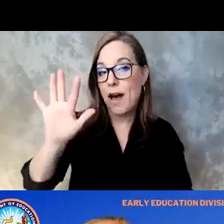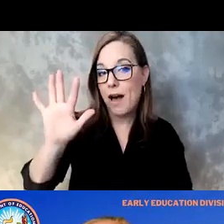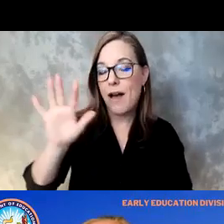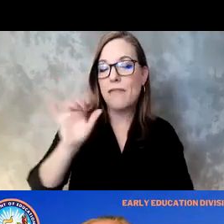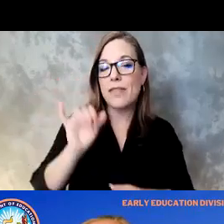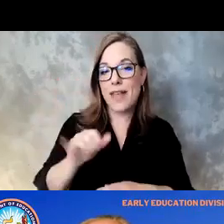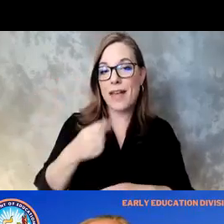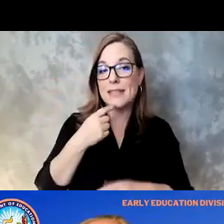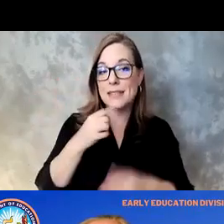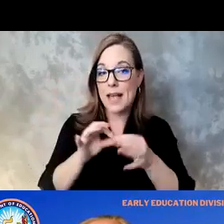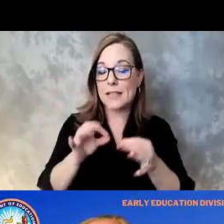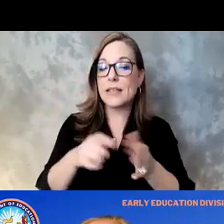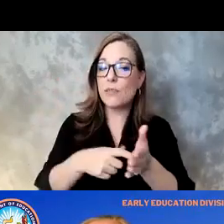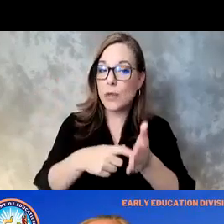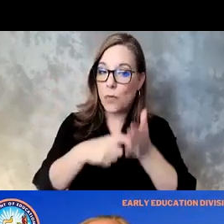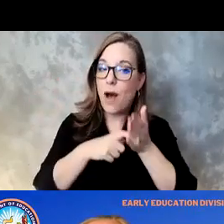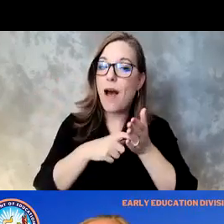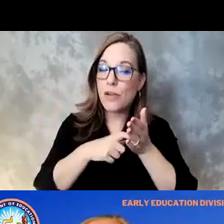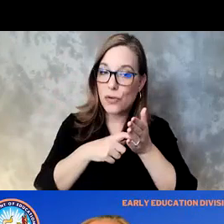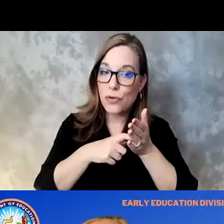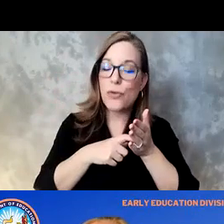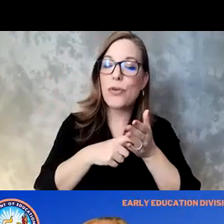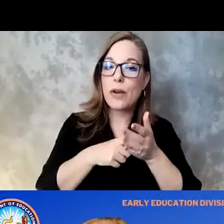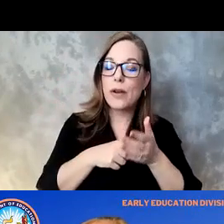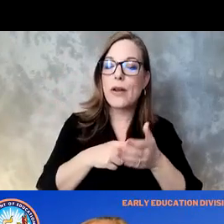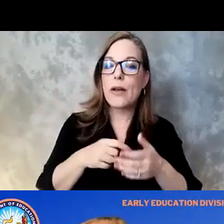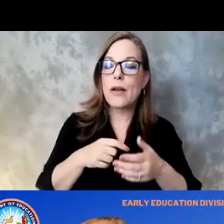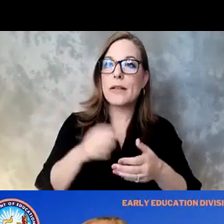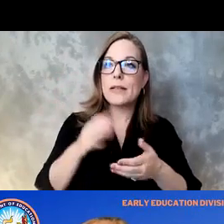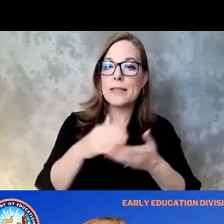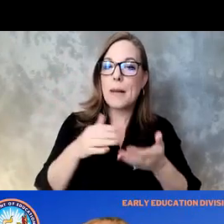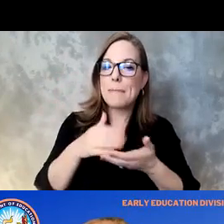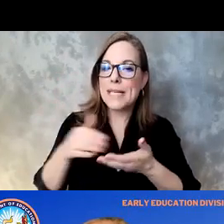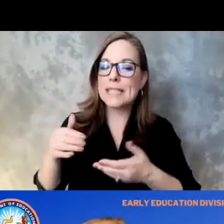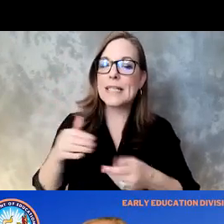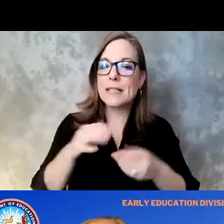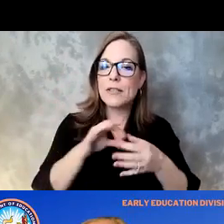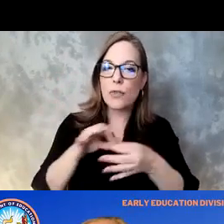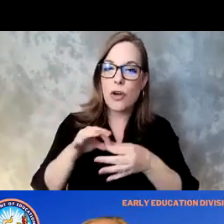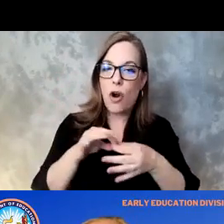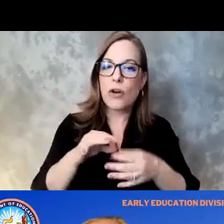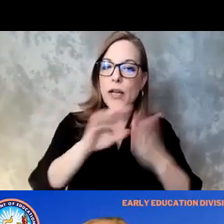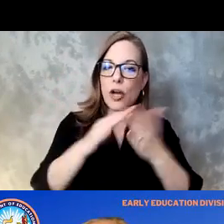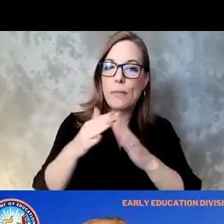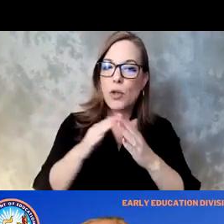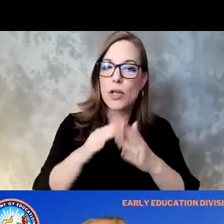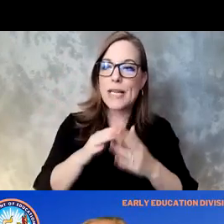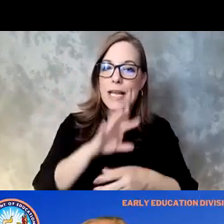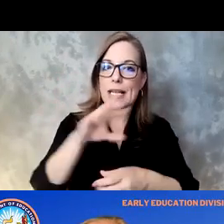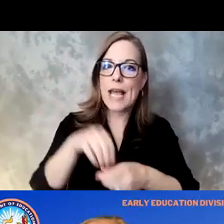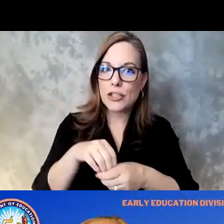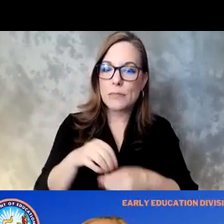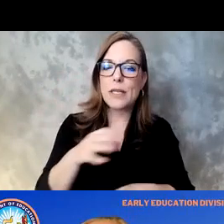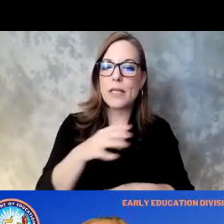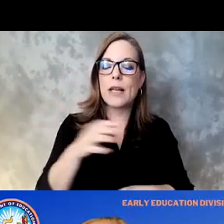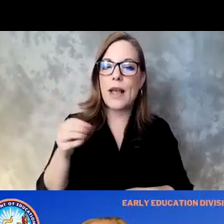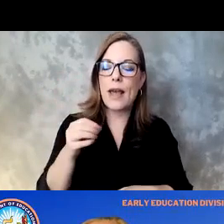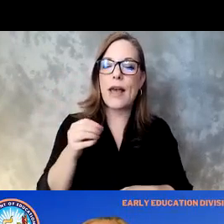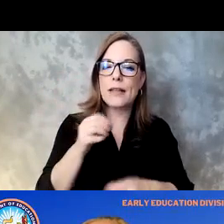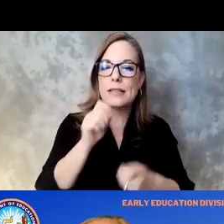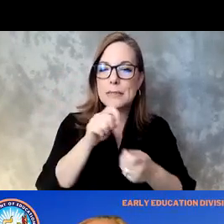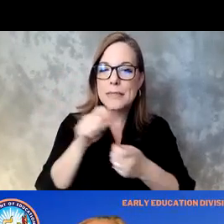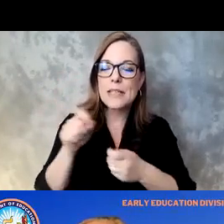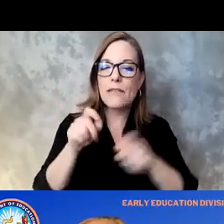pieces around that Community engagement and less specific folk that that folks are required